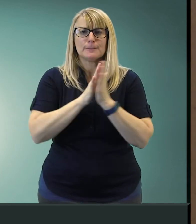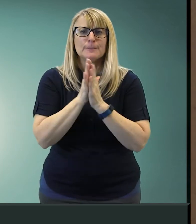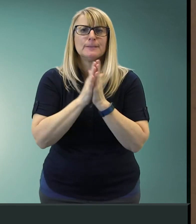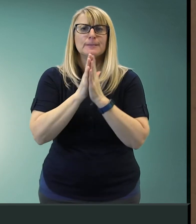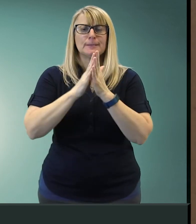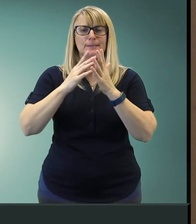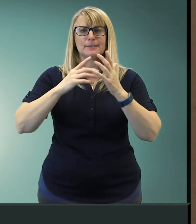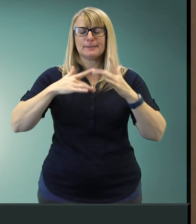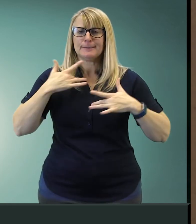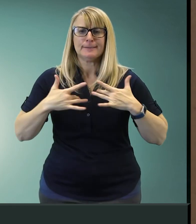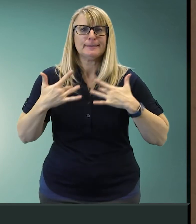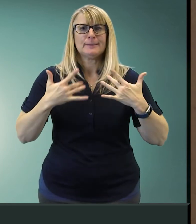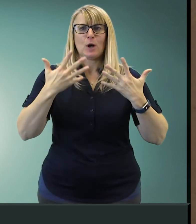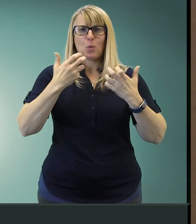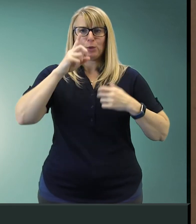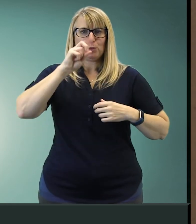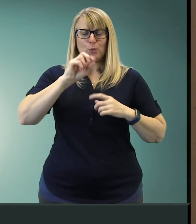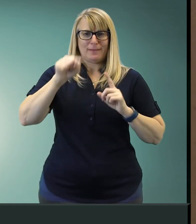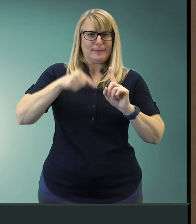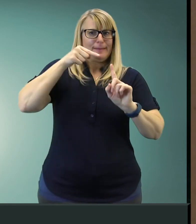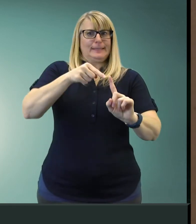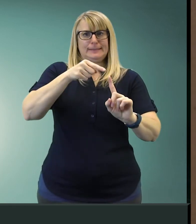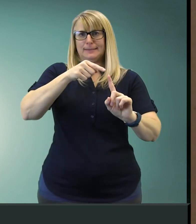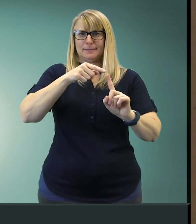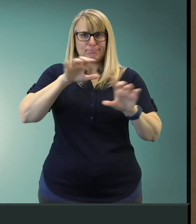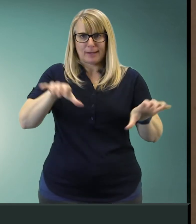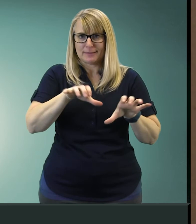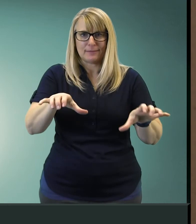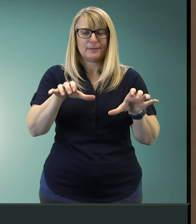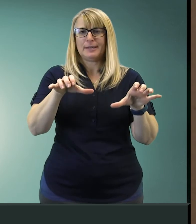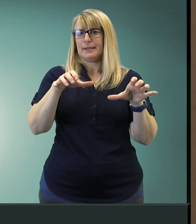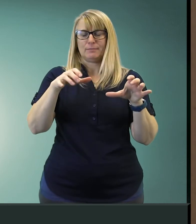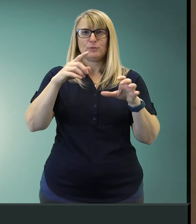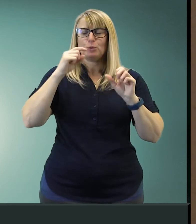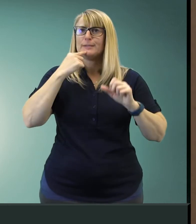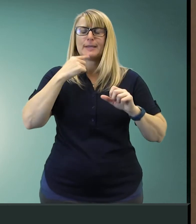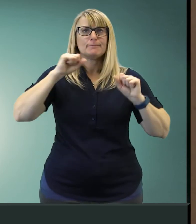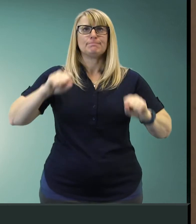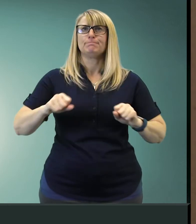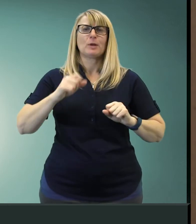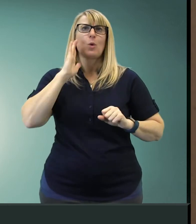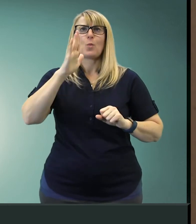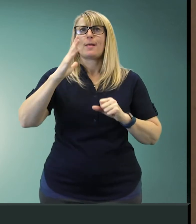You have to get pumped up to be able to do this activity, whatever it is. You have to say, "I will win!